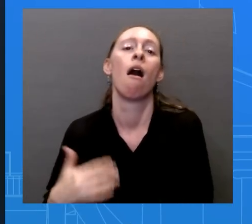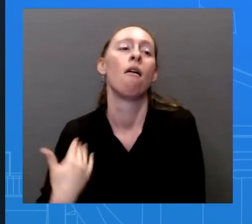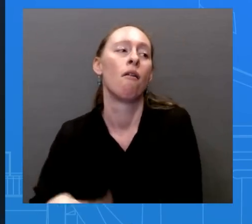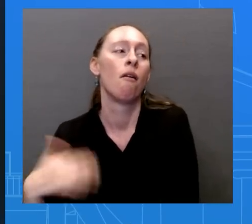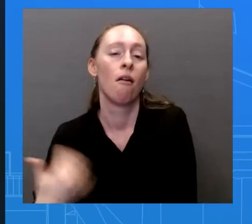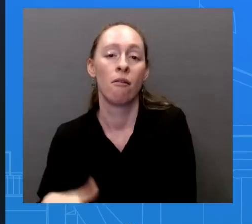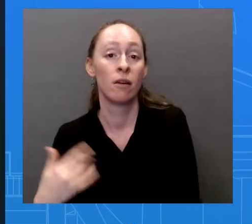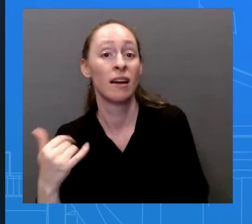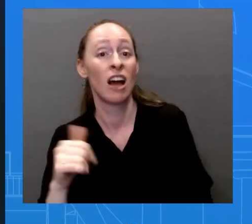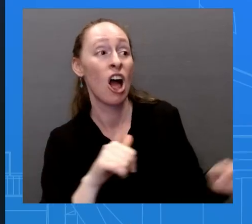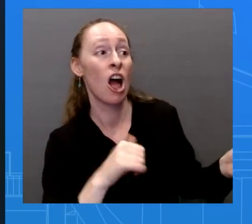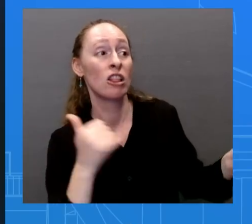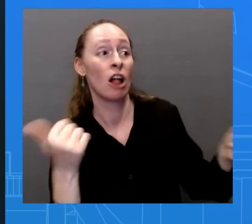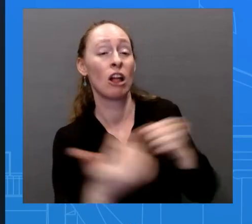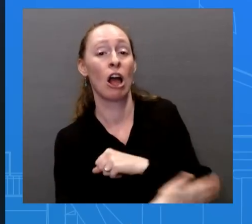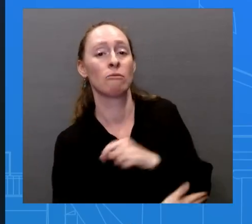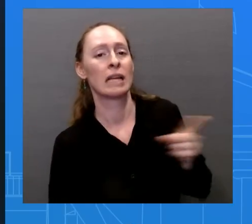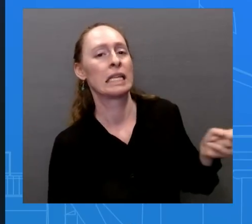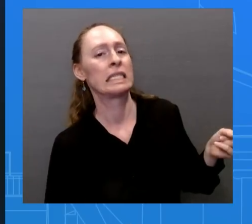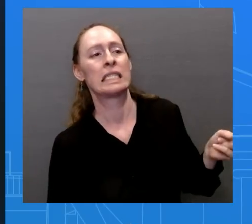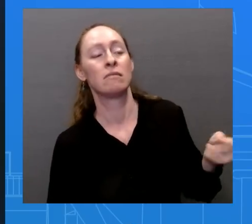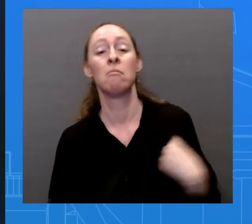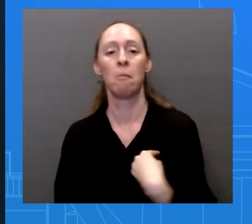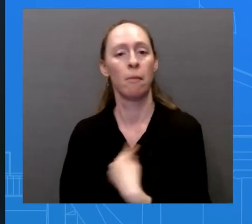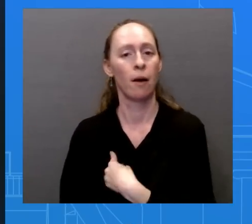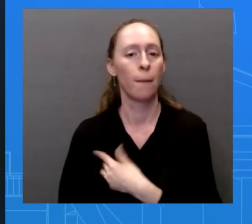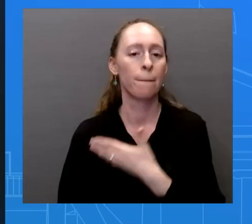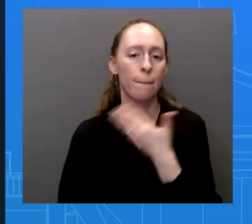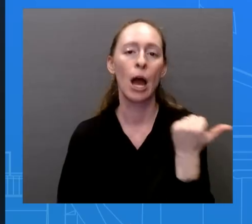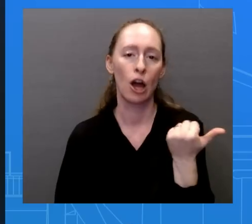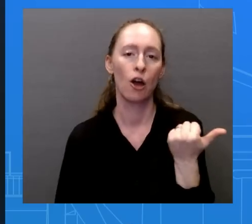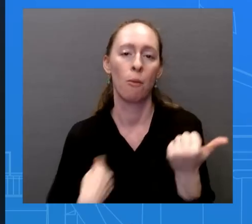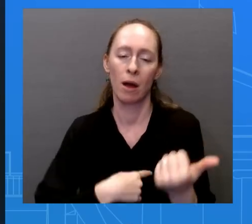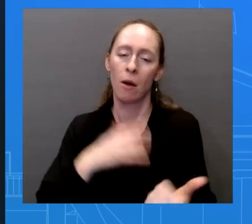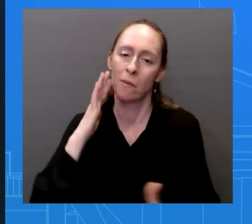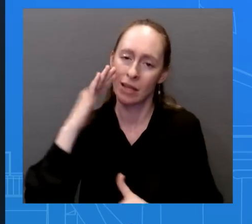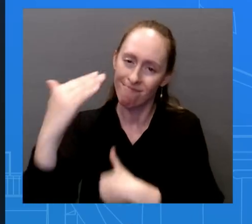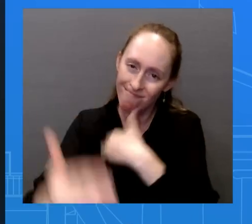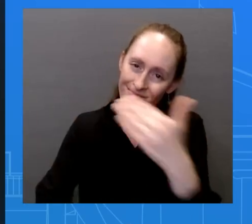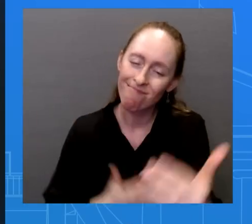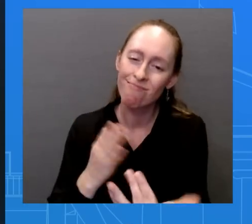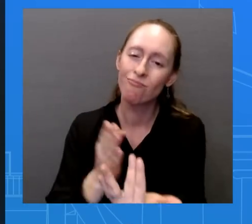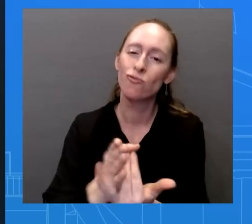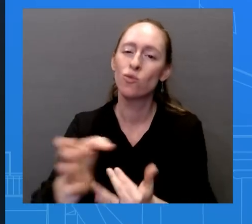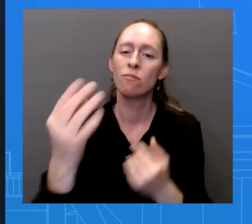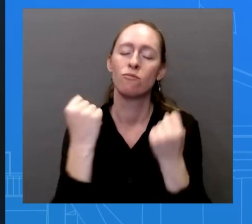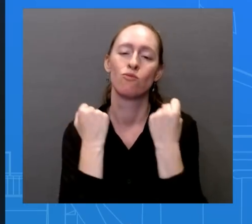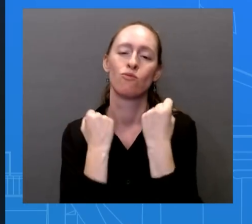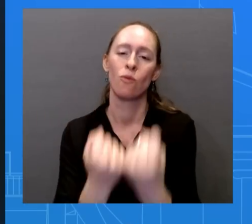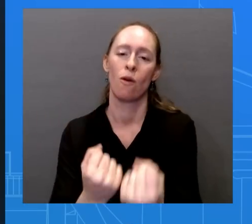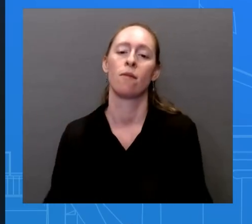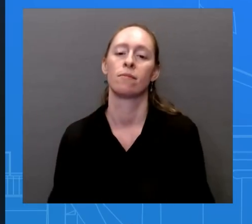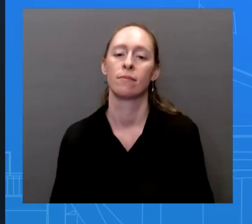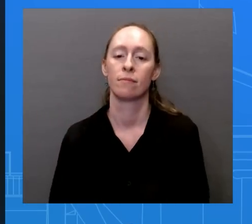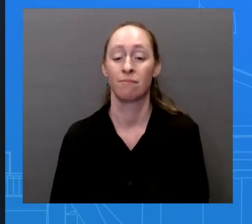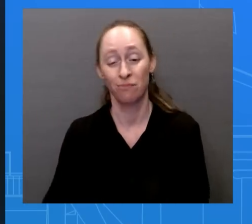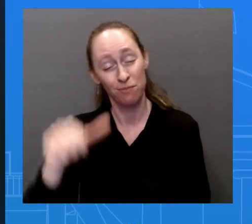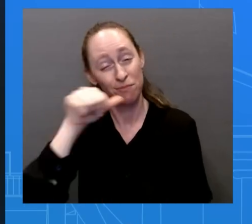Let's not forget: Russia -- the war in -- in Ukraine, started by Russia, has increased food [prices], increased gas prices.